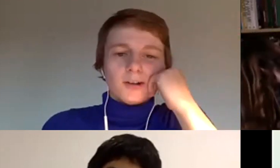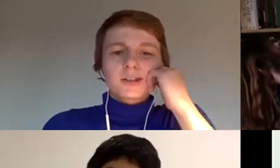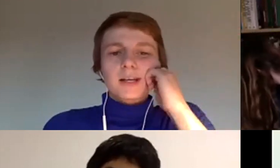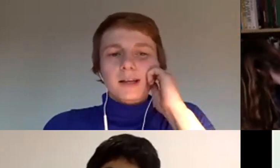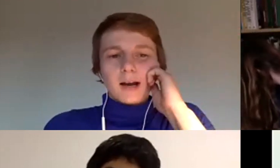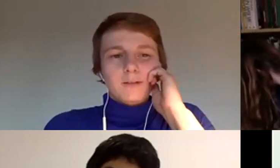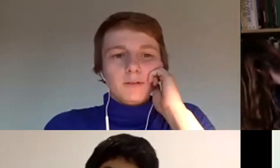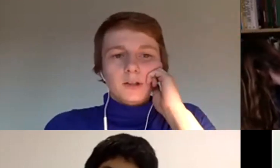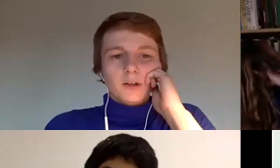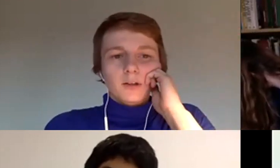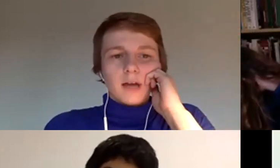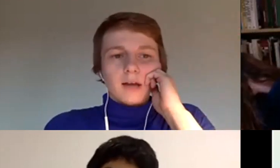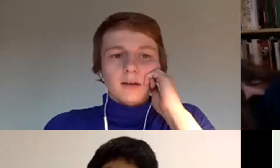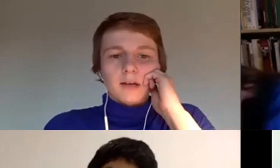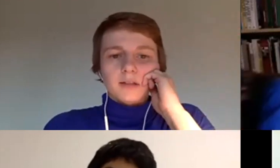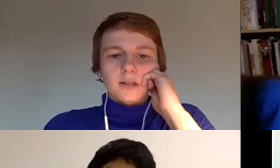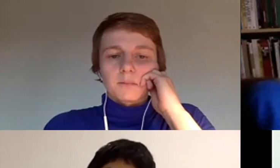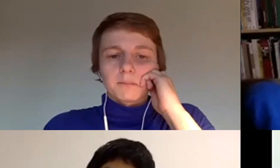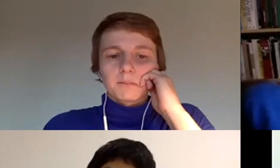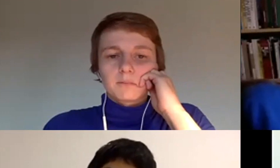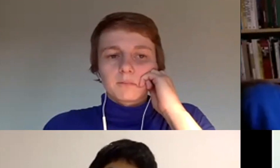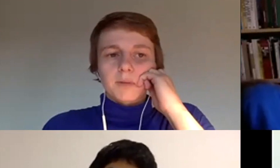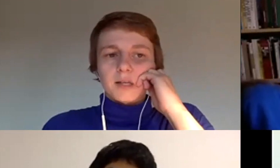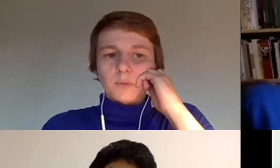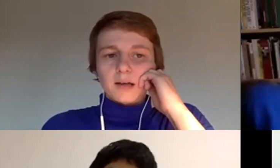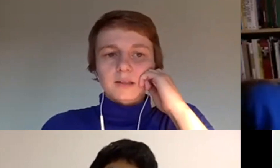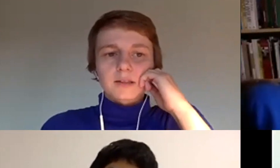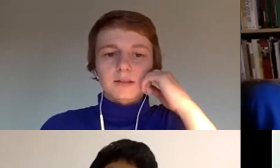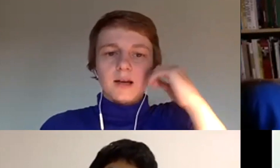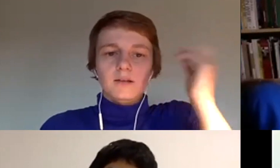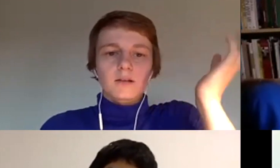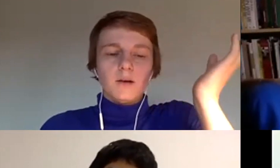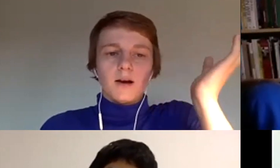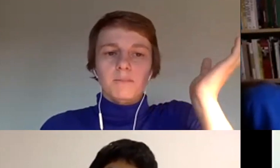That all the formats of the workbook are now available on the website and there's also